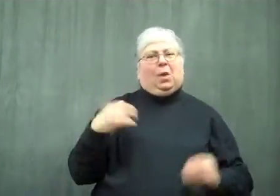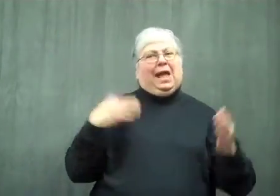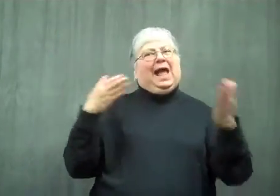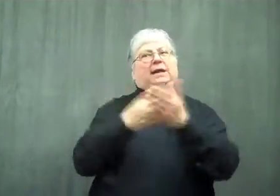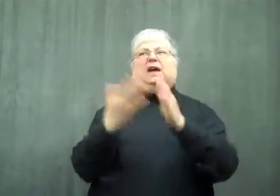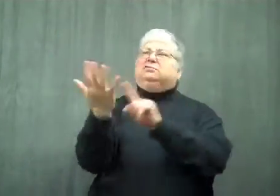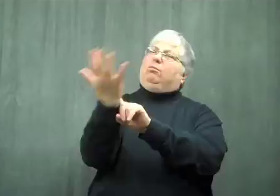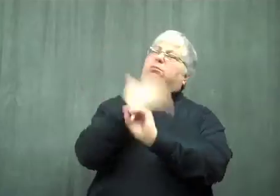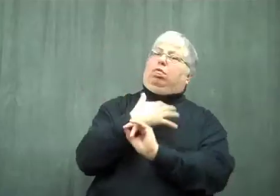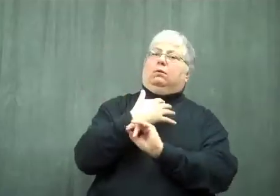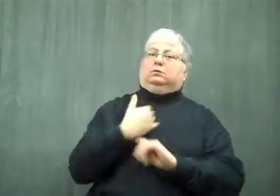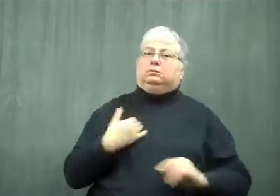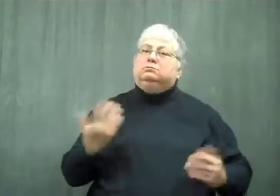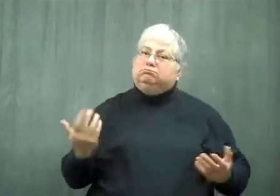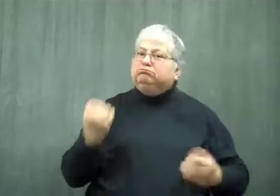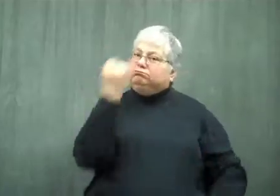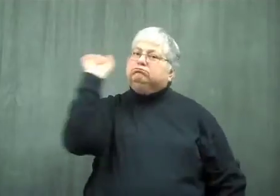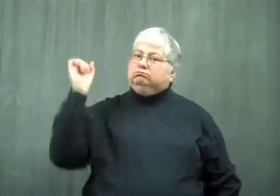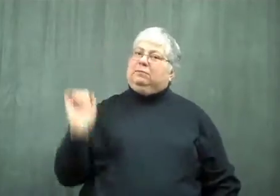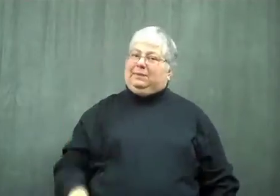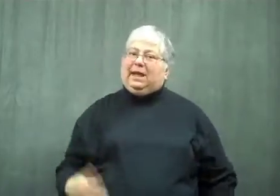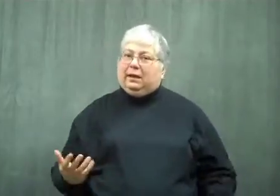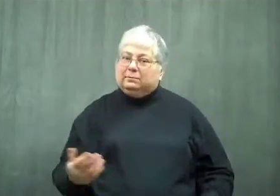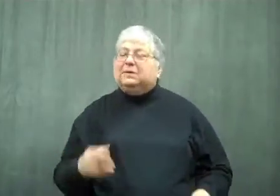but against oppression in general.